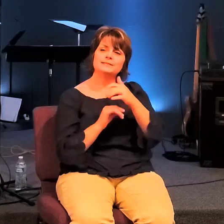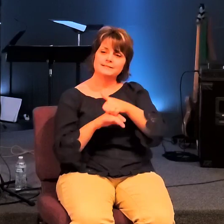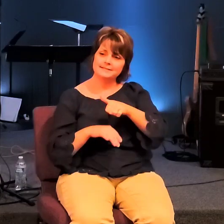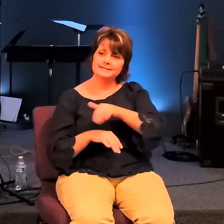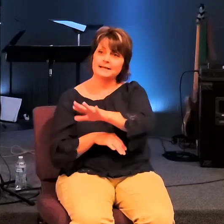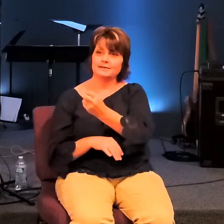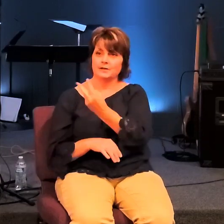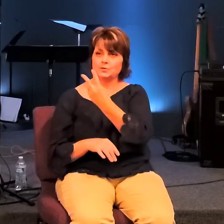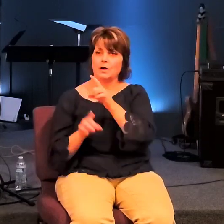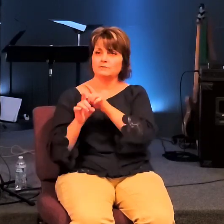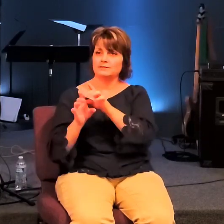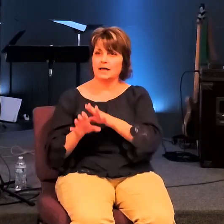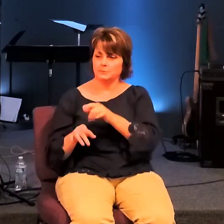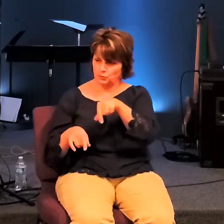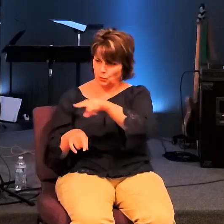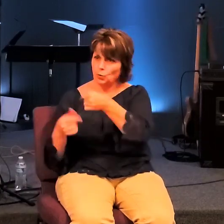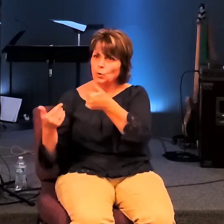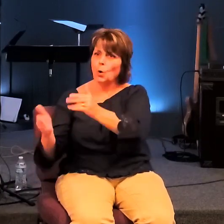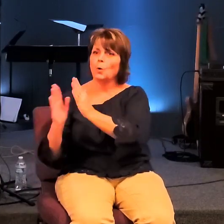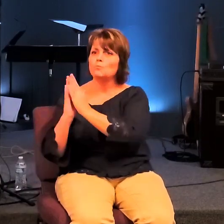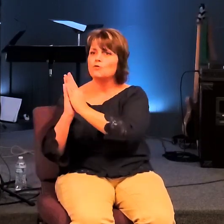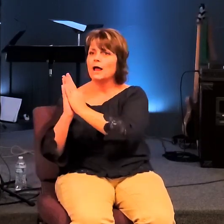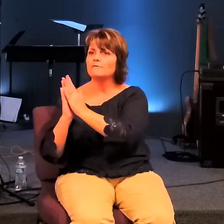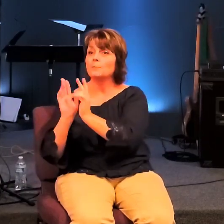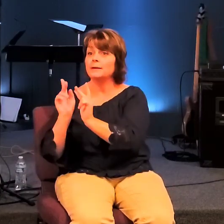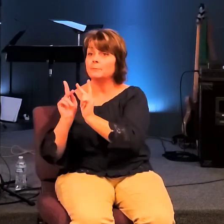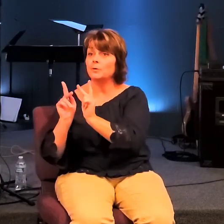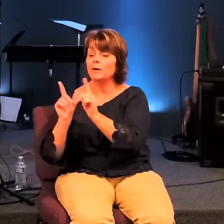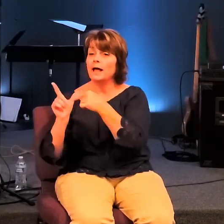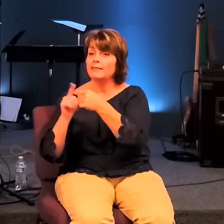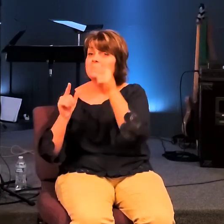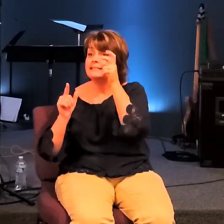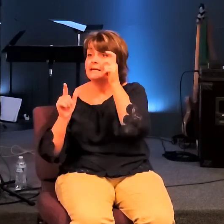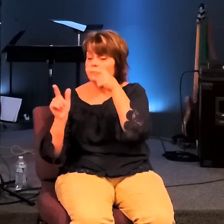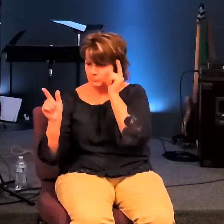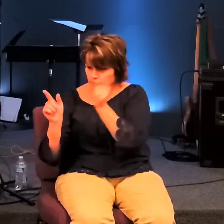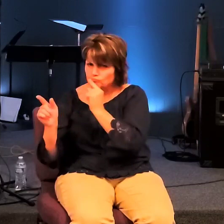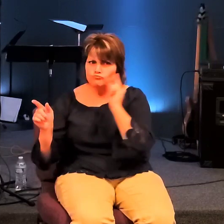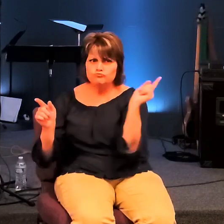praying for the sick and casting out demons whenever they came back and they're all excited